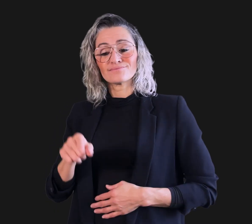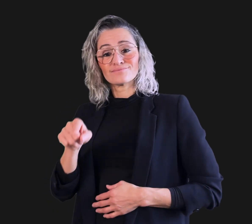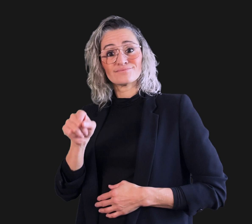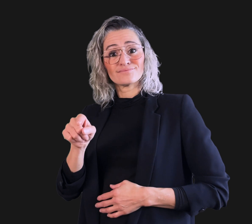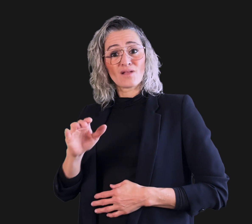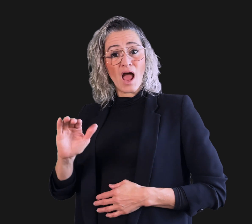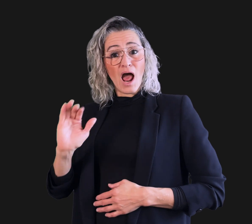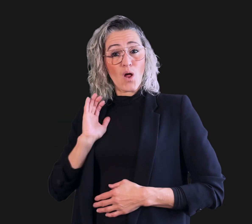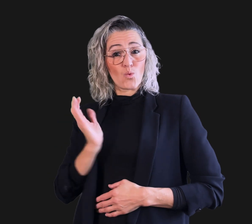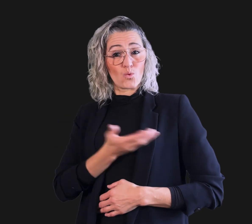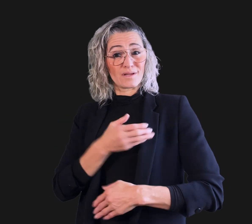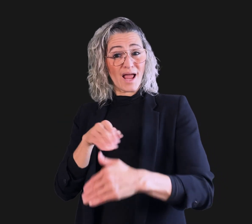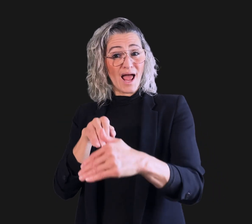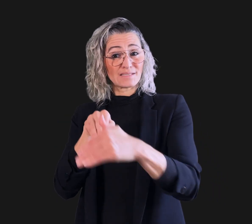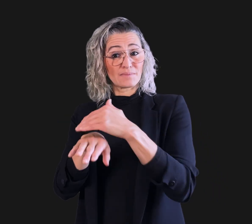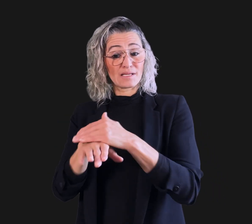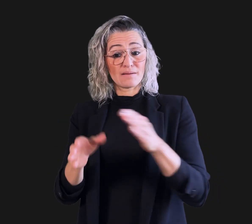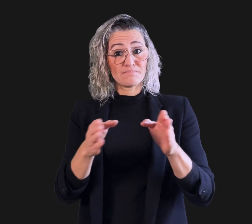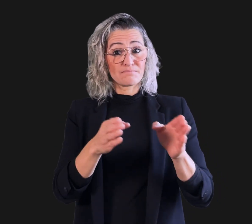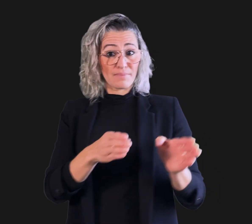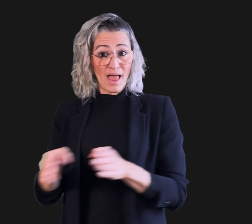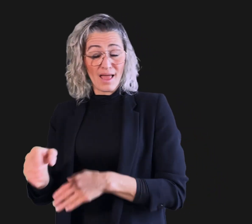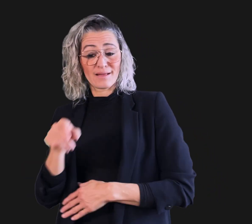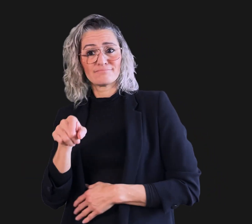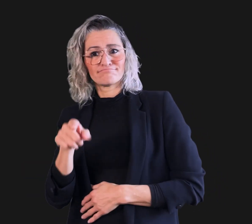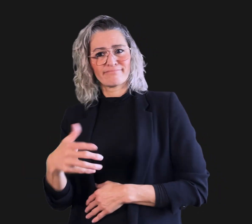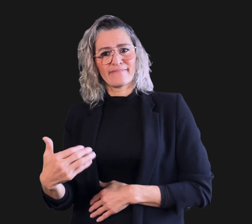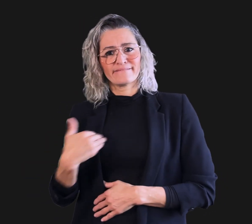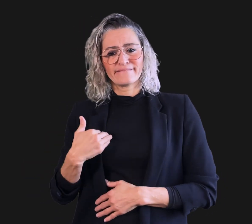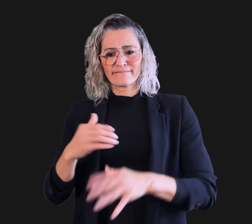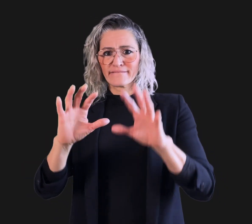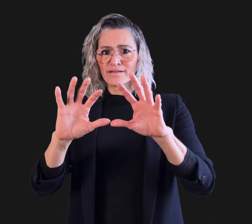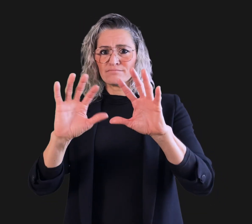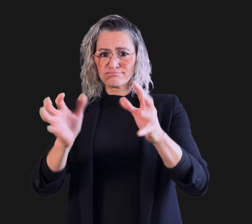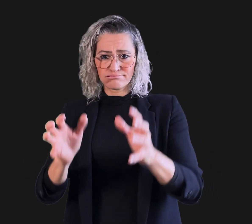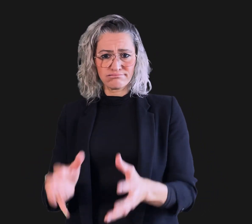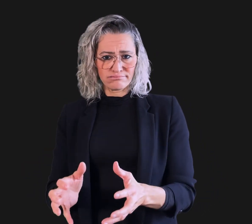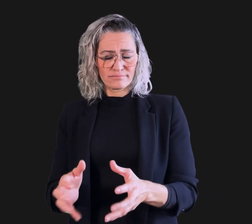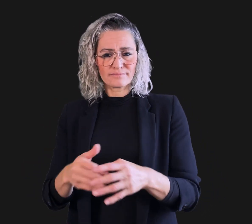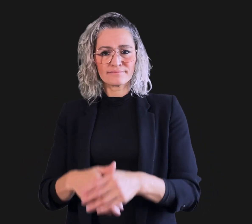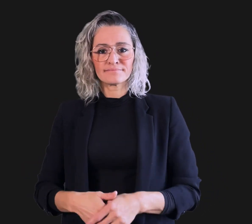The areas of our Accessibility Plan